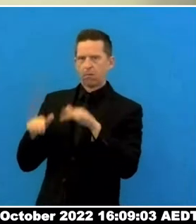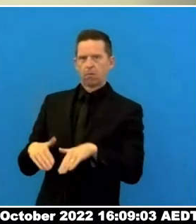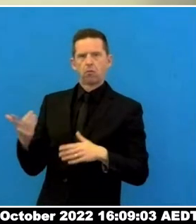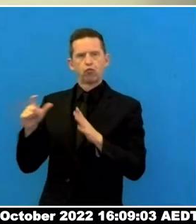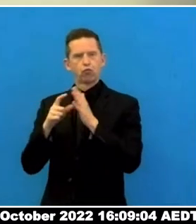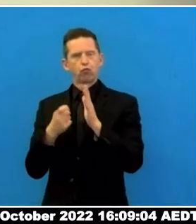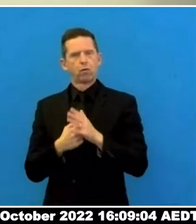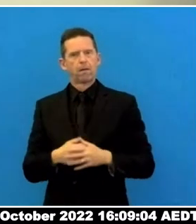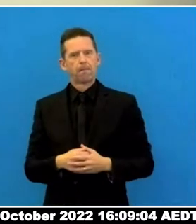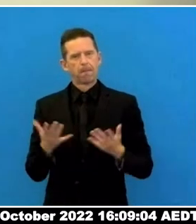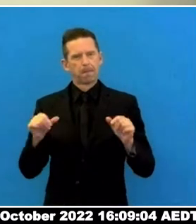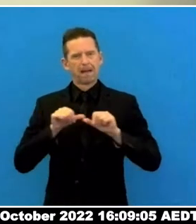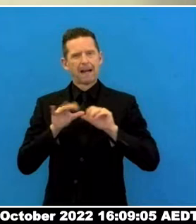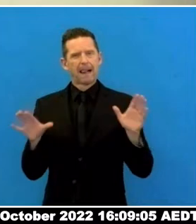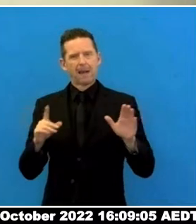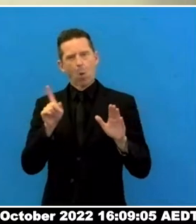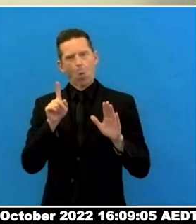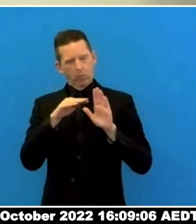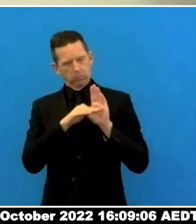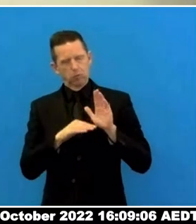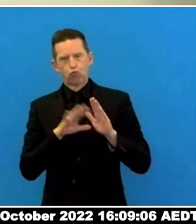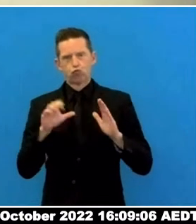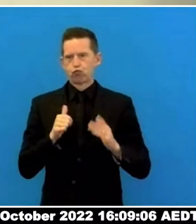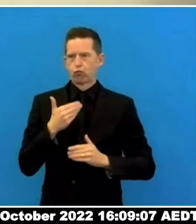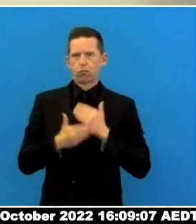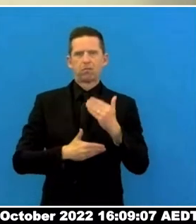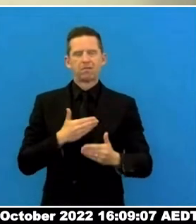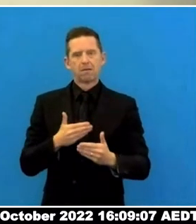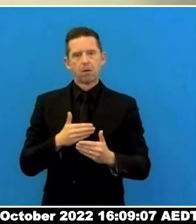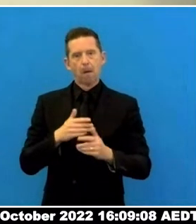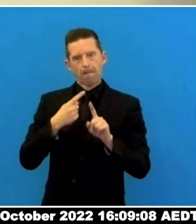What are the steps you need to be taking and how long it will take.